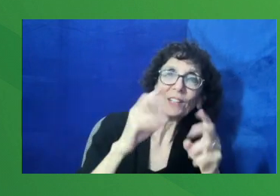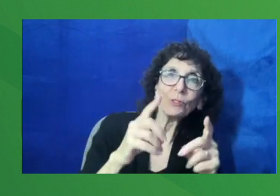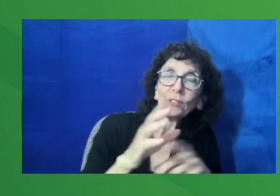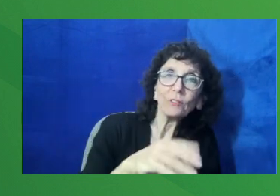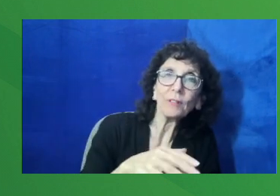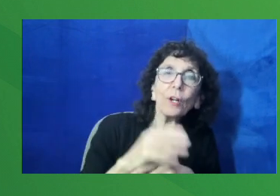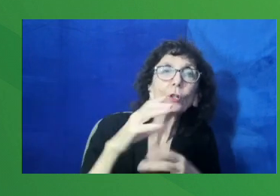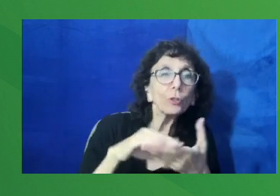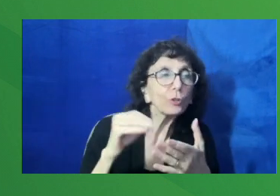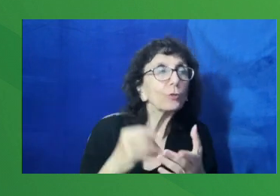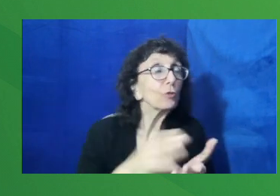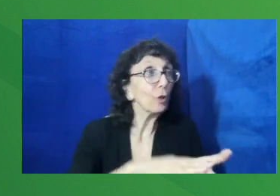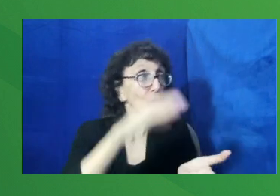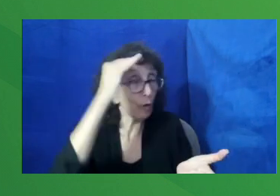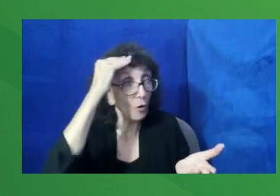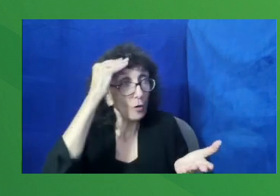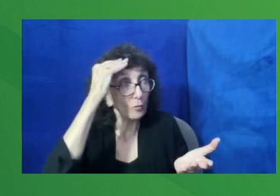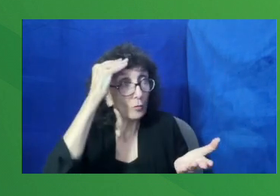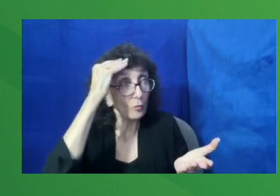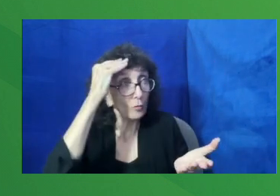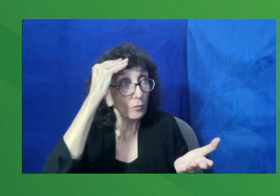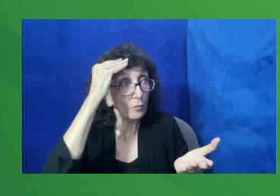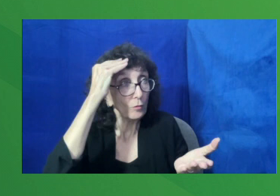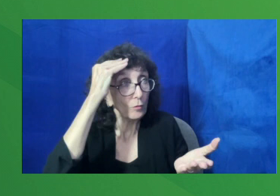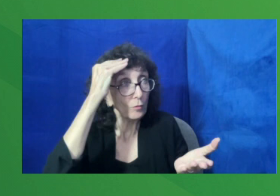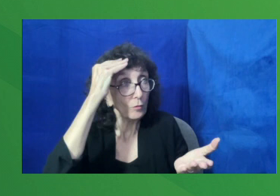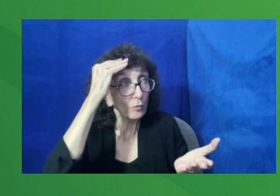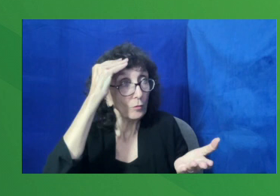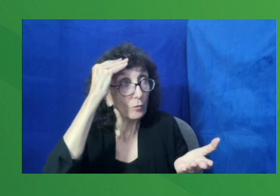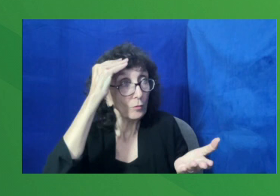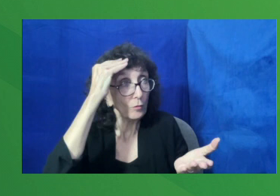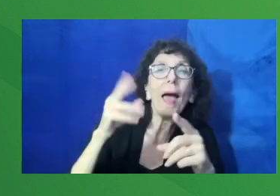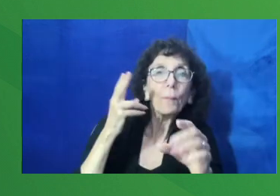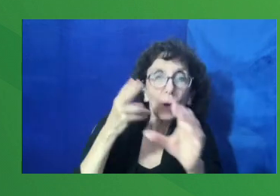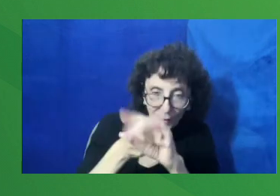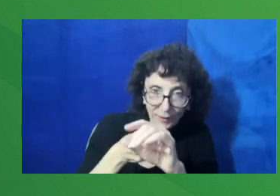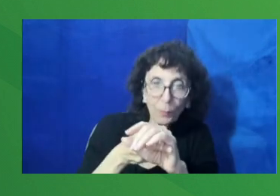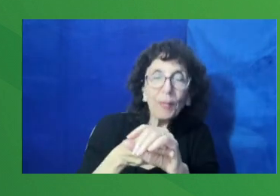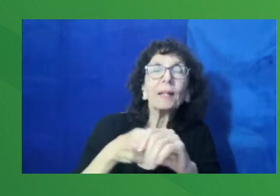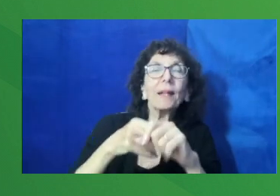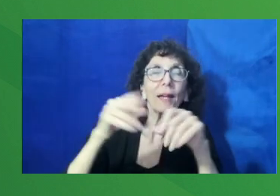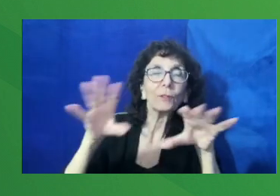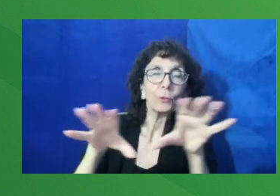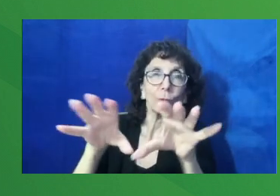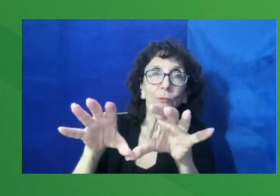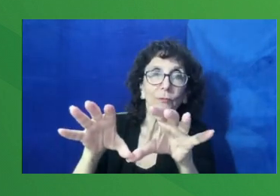what they have learned while participating in action-taking. They're going beyond learning